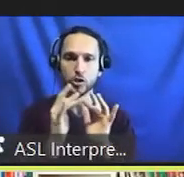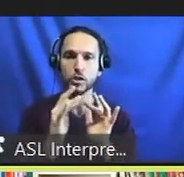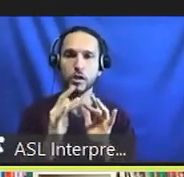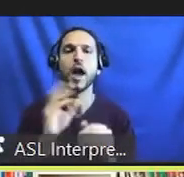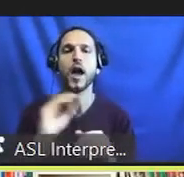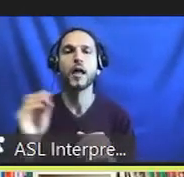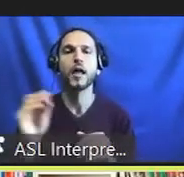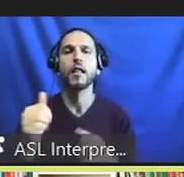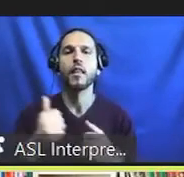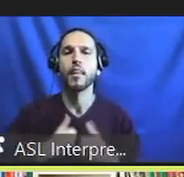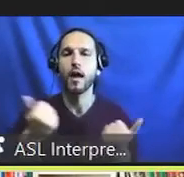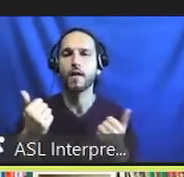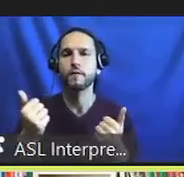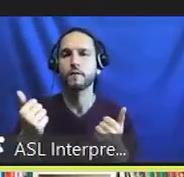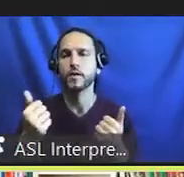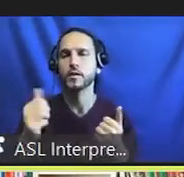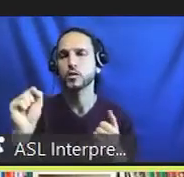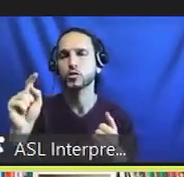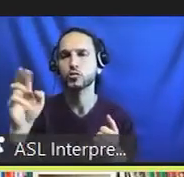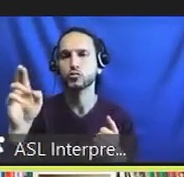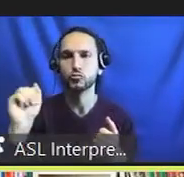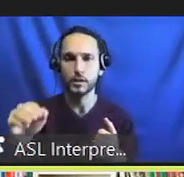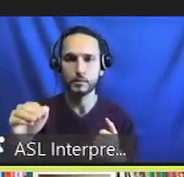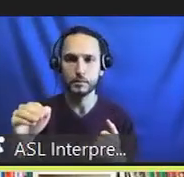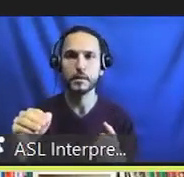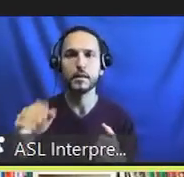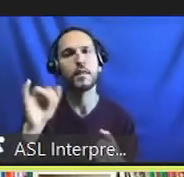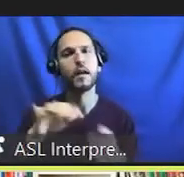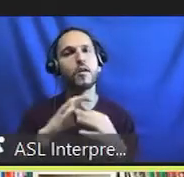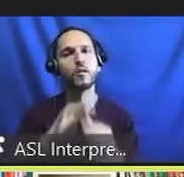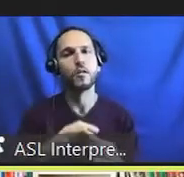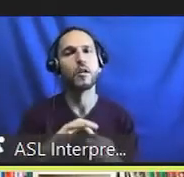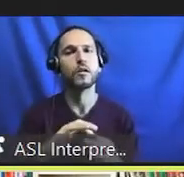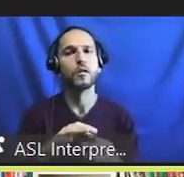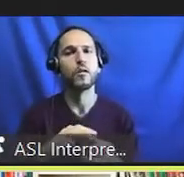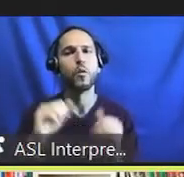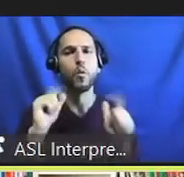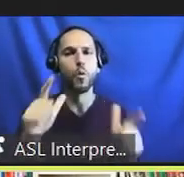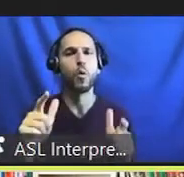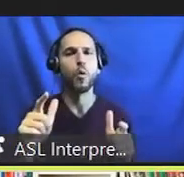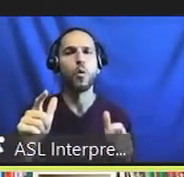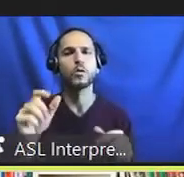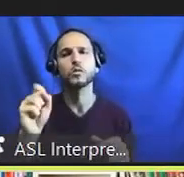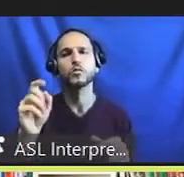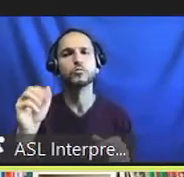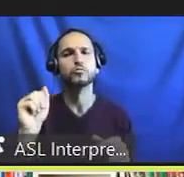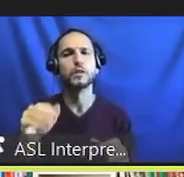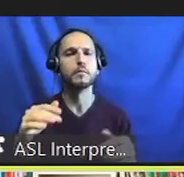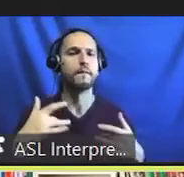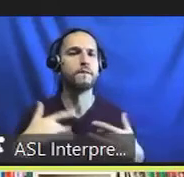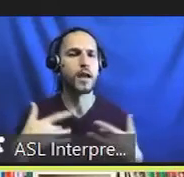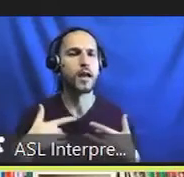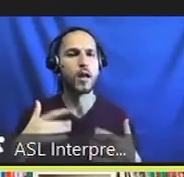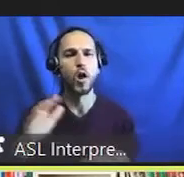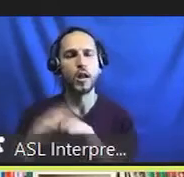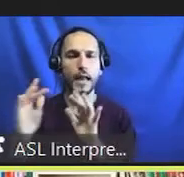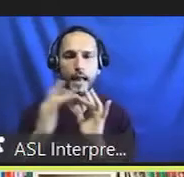And that's all streamed events that are streamed on the internet as well as